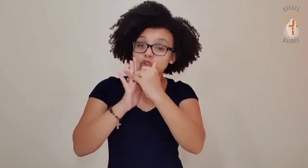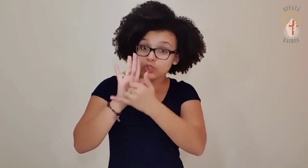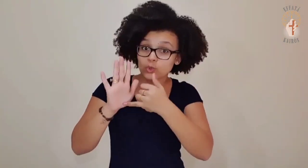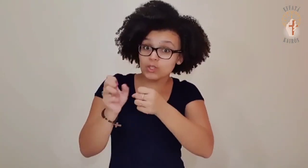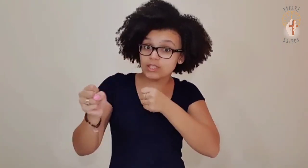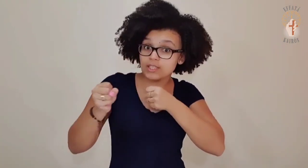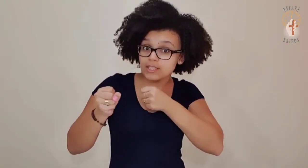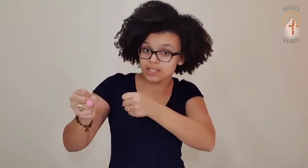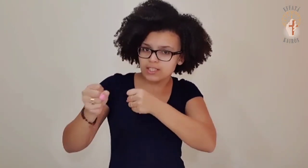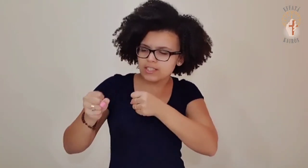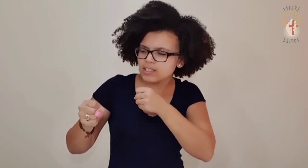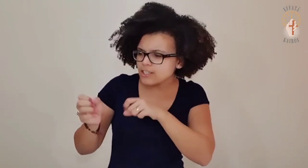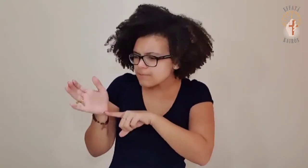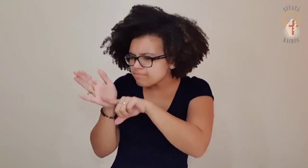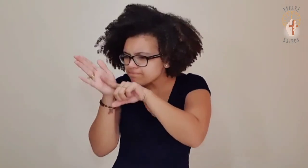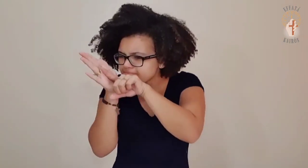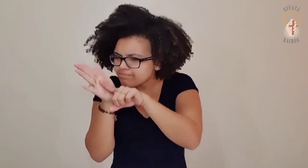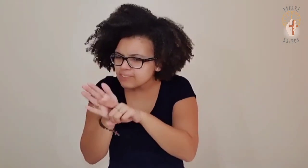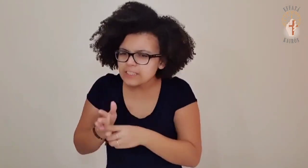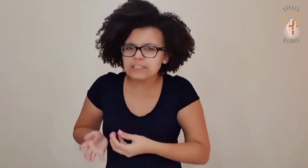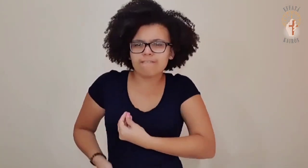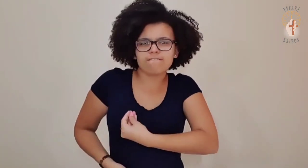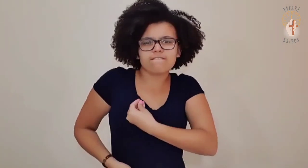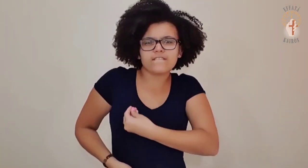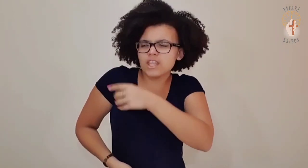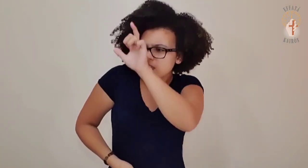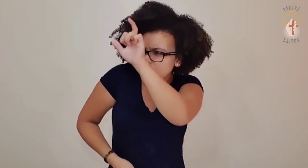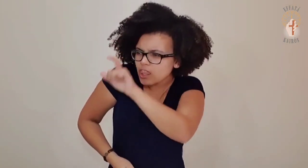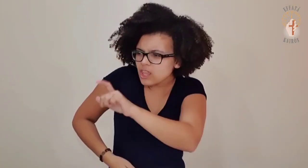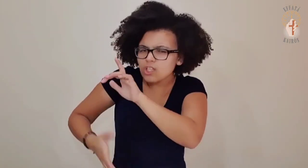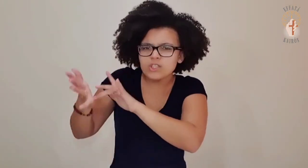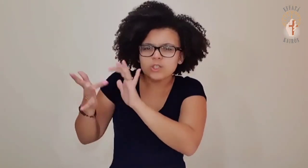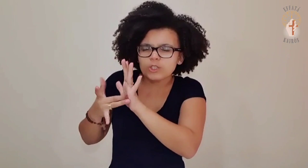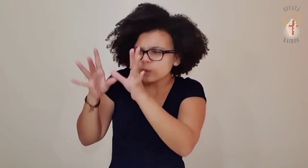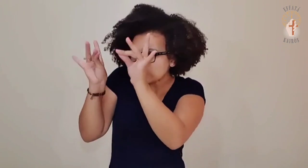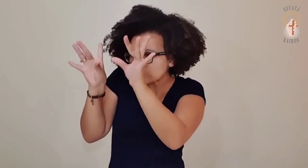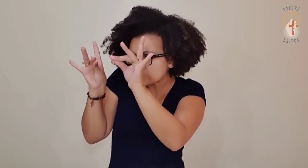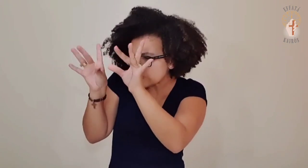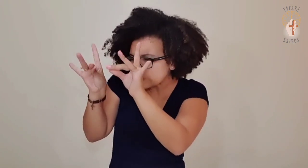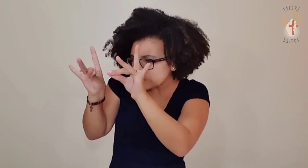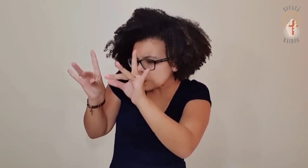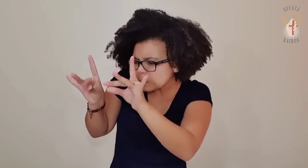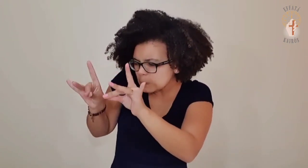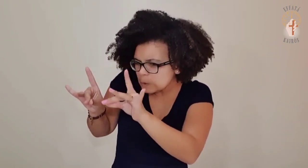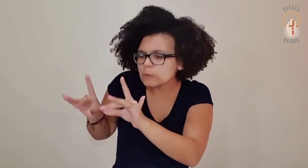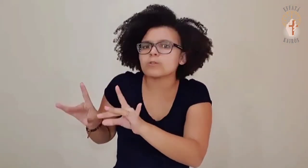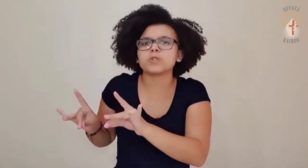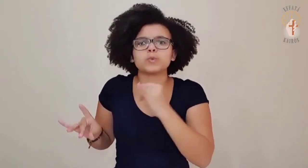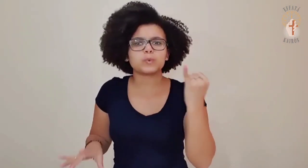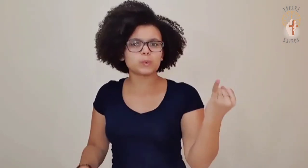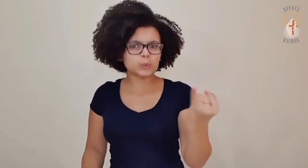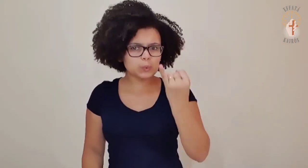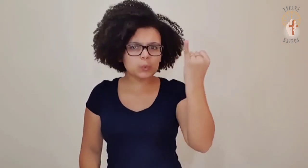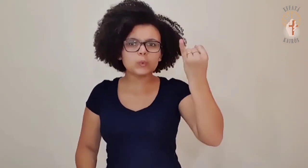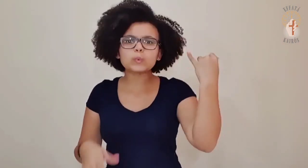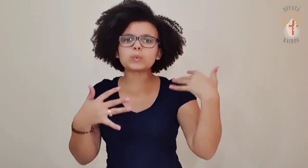However, if we analyze Jesus' behavior from a human point of view, we